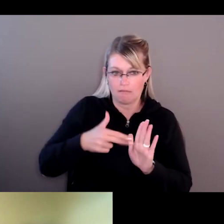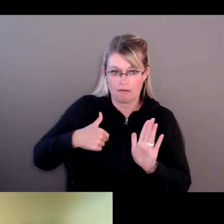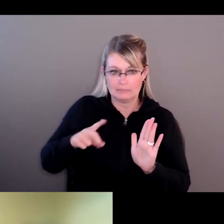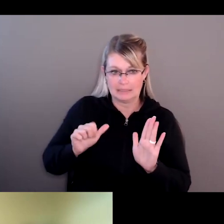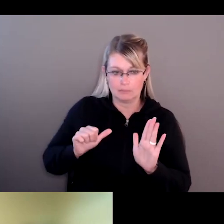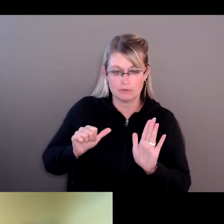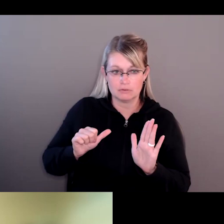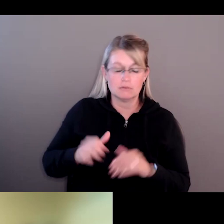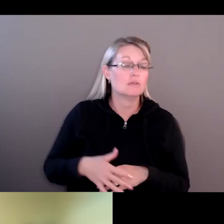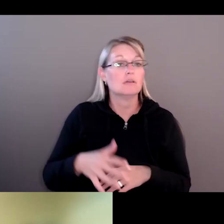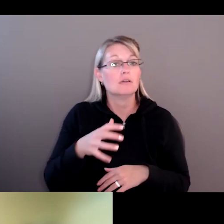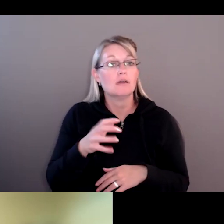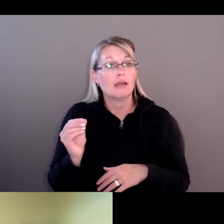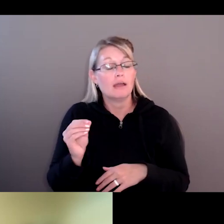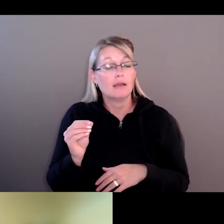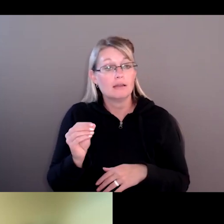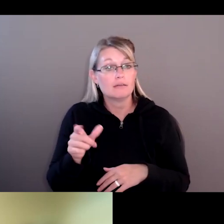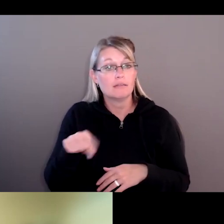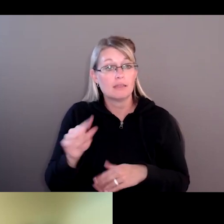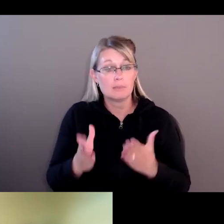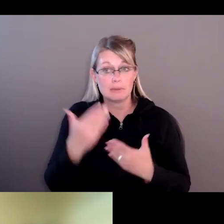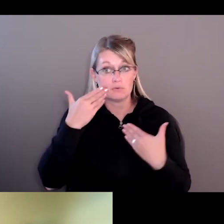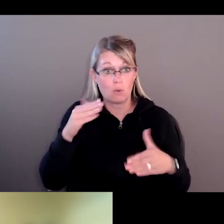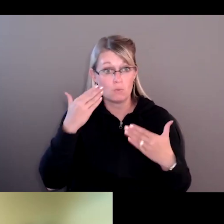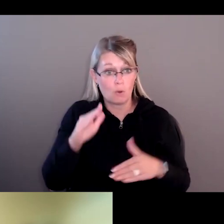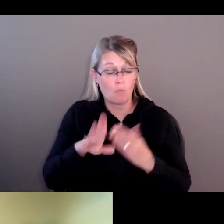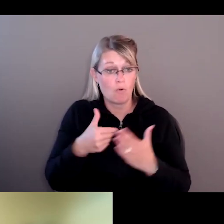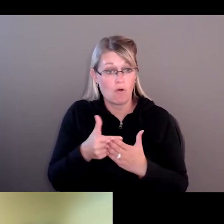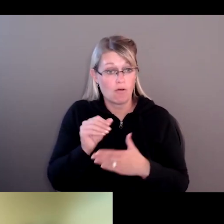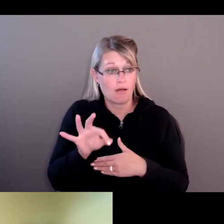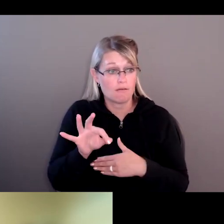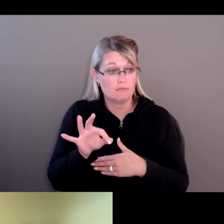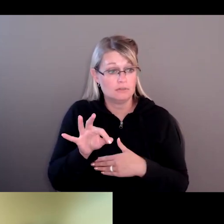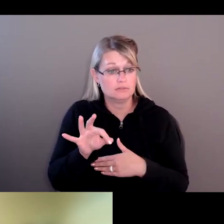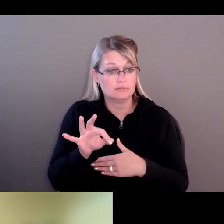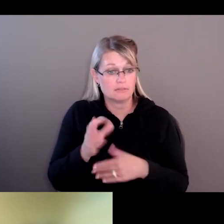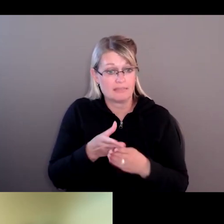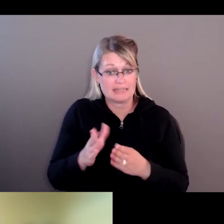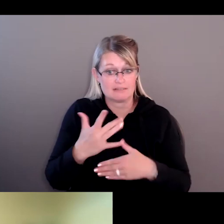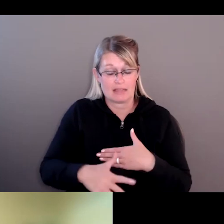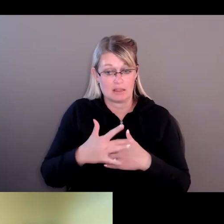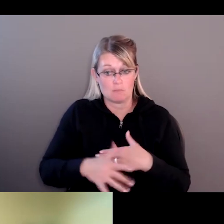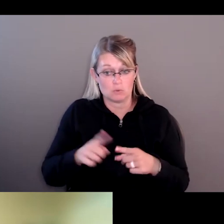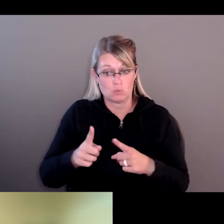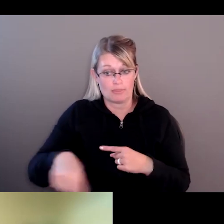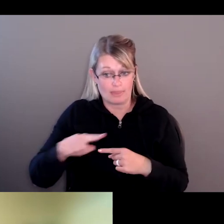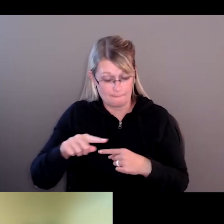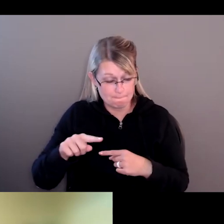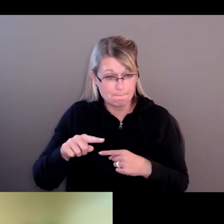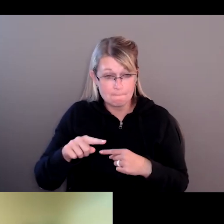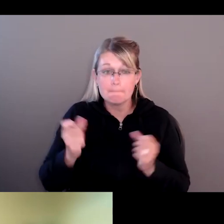actually be -- know all of the features available to them. There are a lot of people that have for